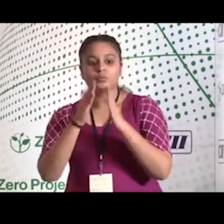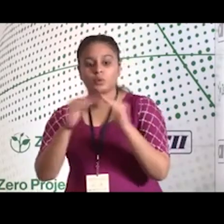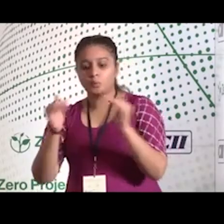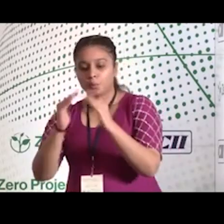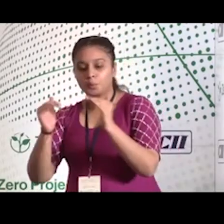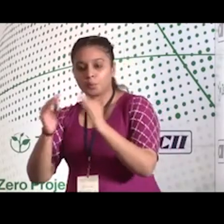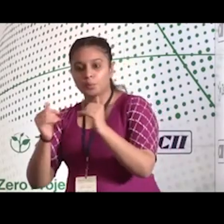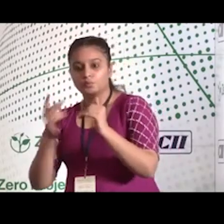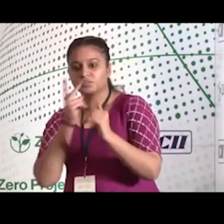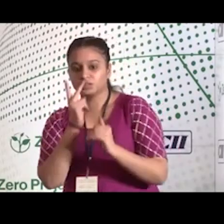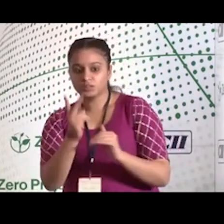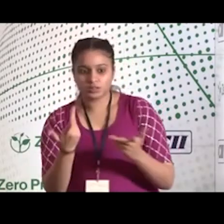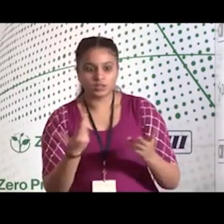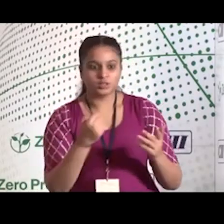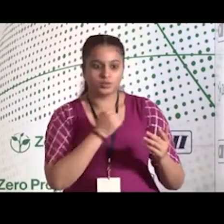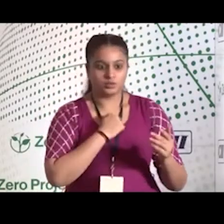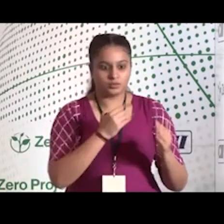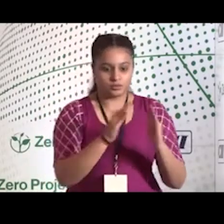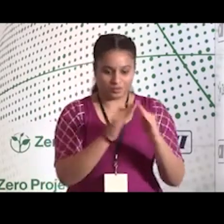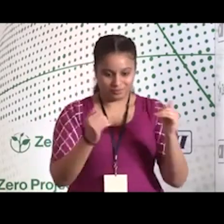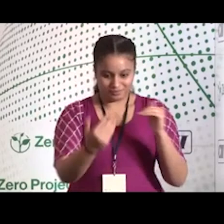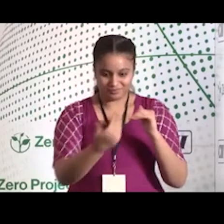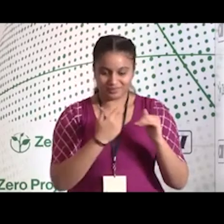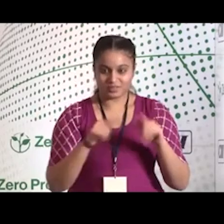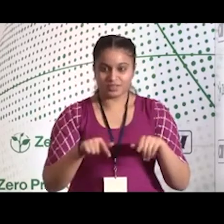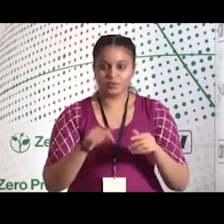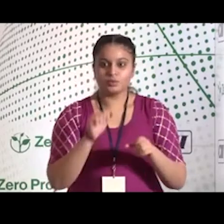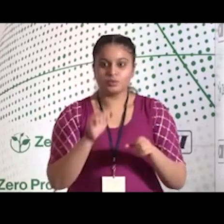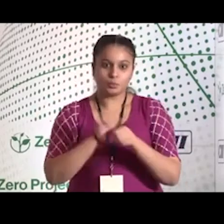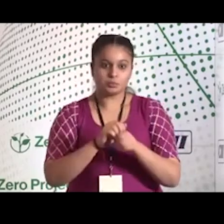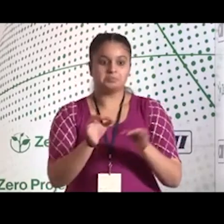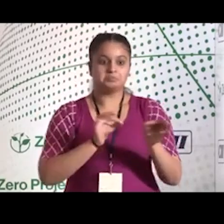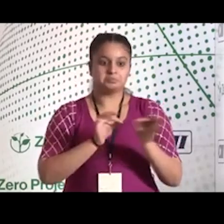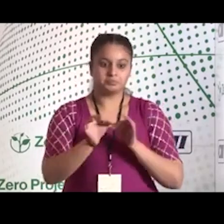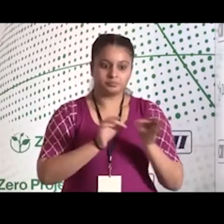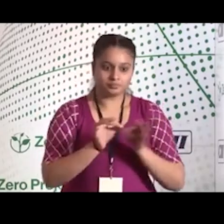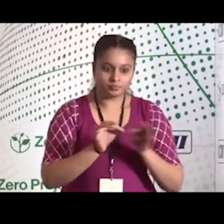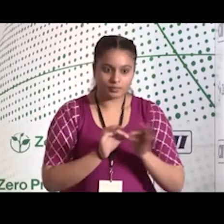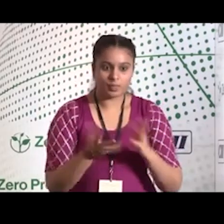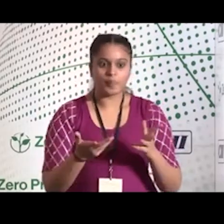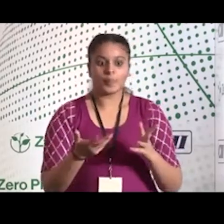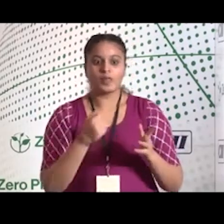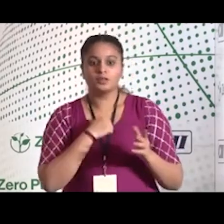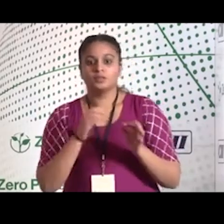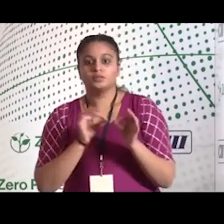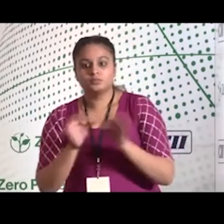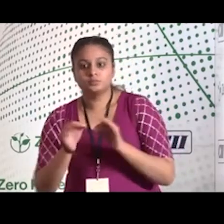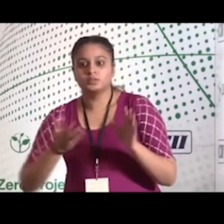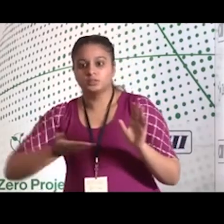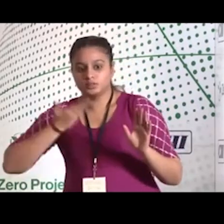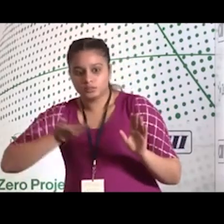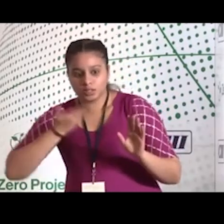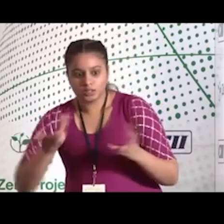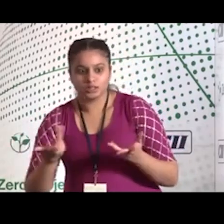I will not name will give me some GMAT me someday up GMAT competency training to legit my training join grow